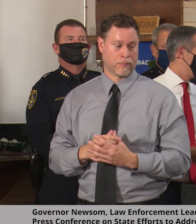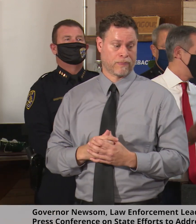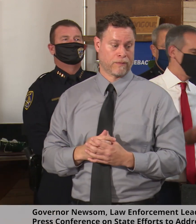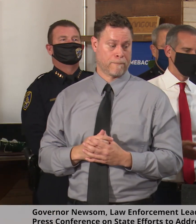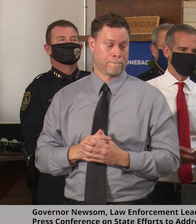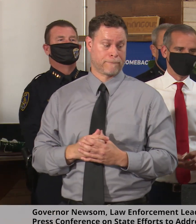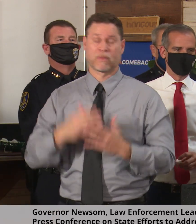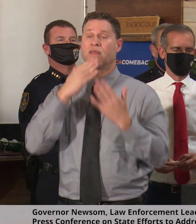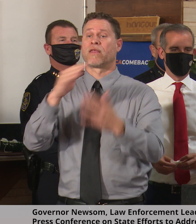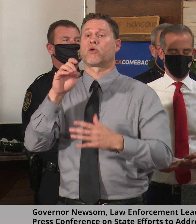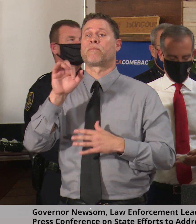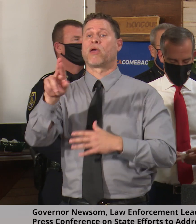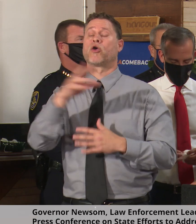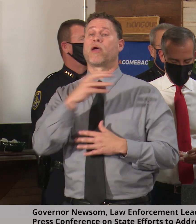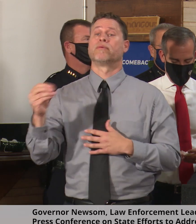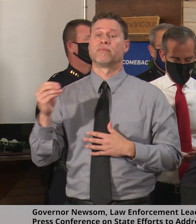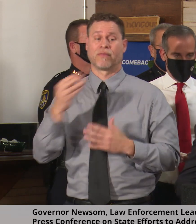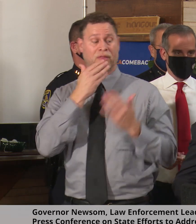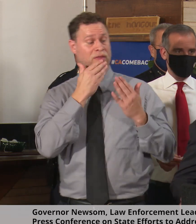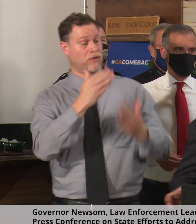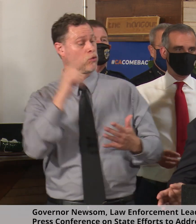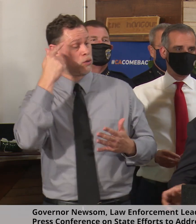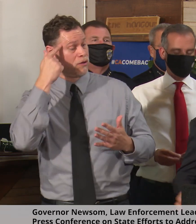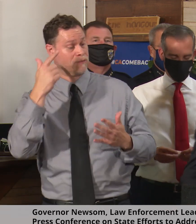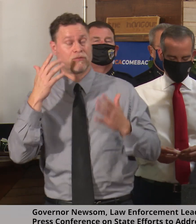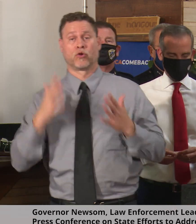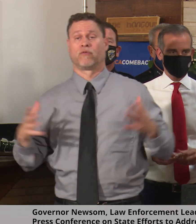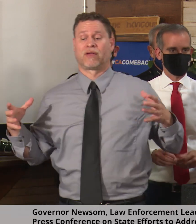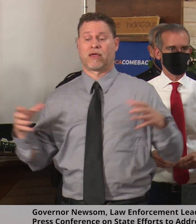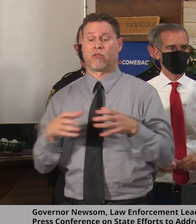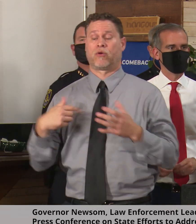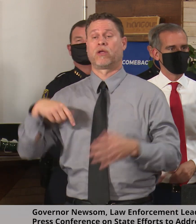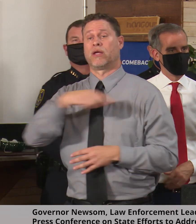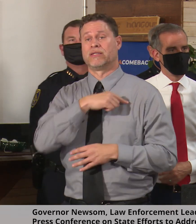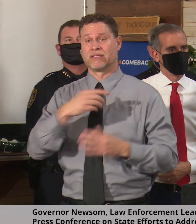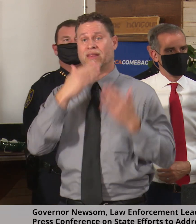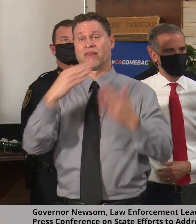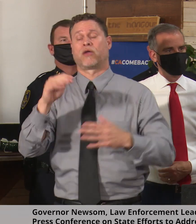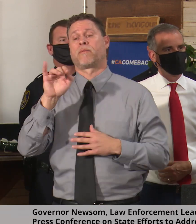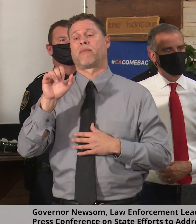Thank you mayor and thank you governor for gathering us. Thank you mayor Garcia for hosting